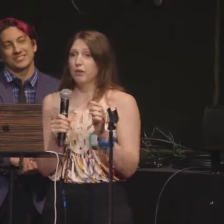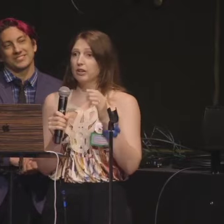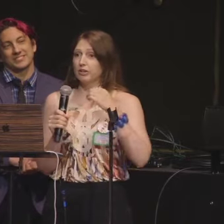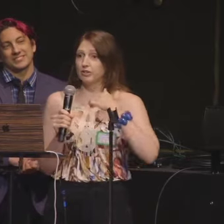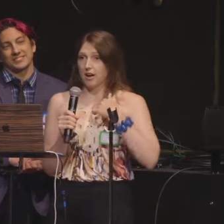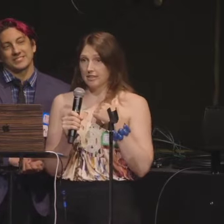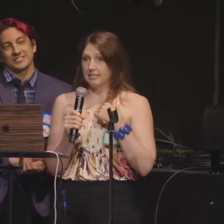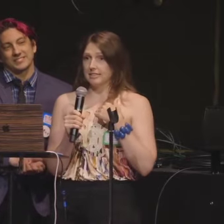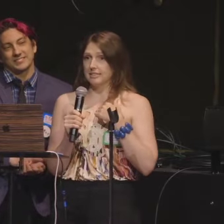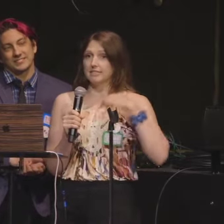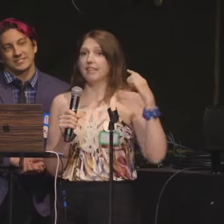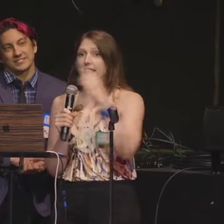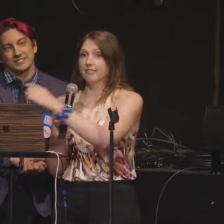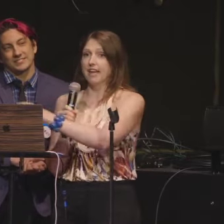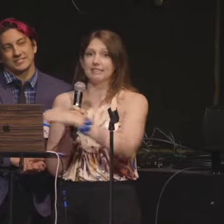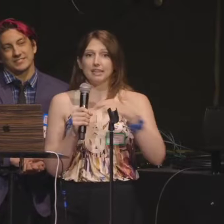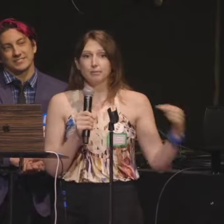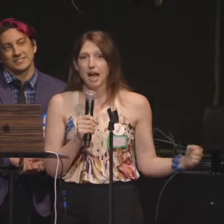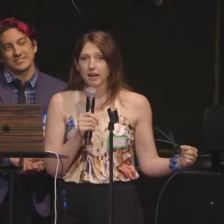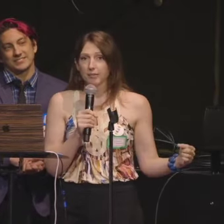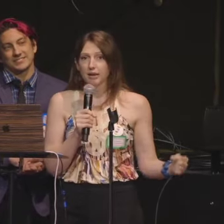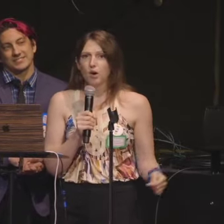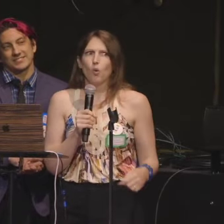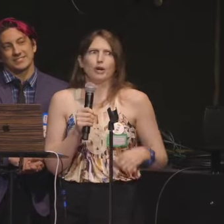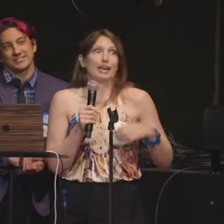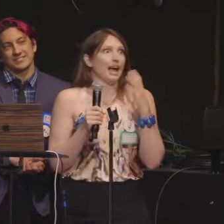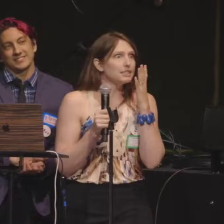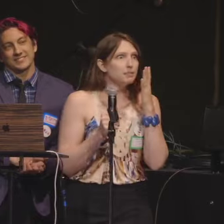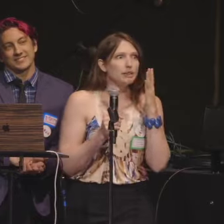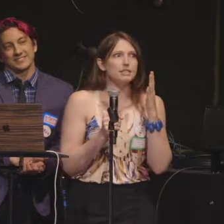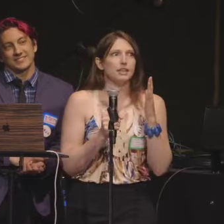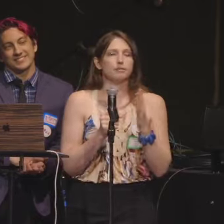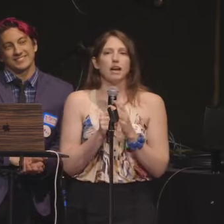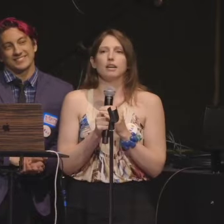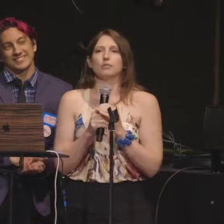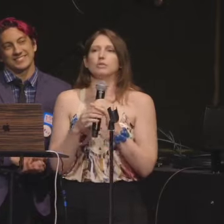You want your audience to laugh at the same time, or gasp at the same time,